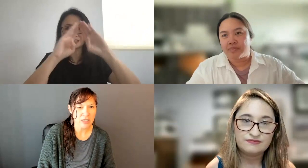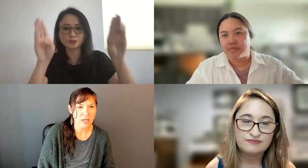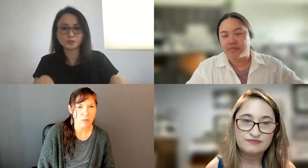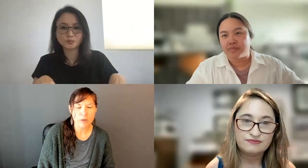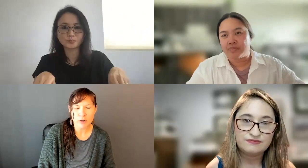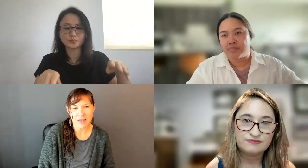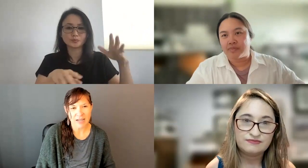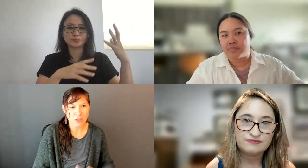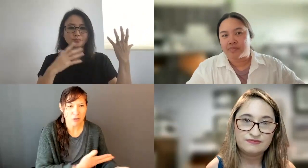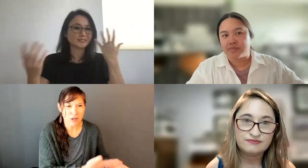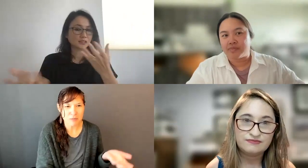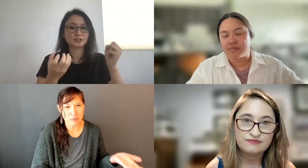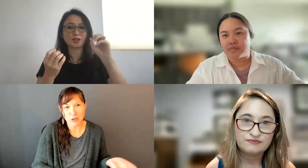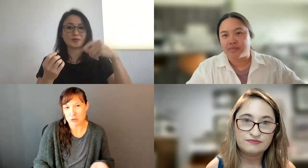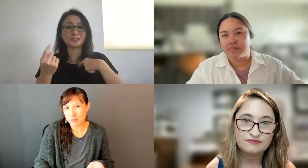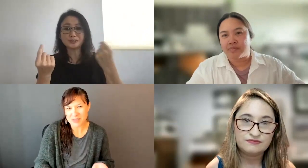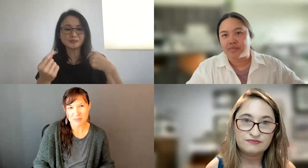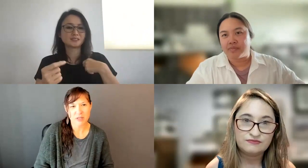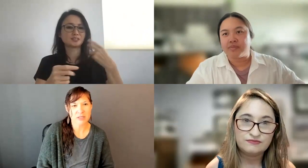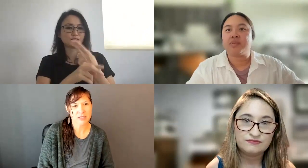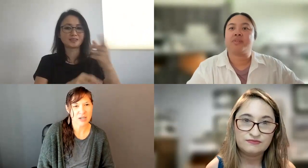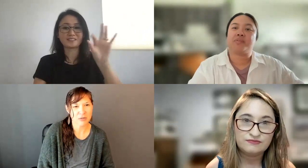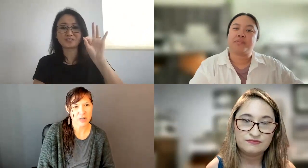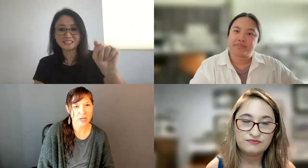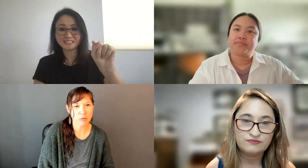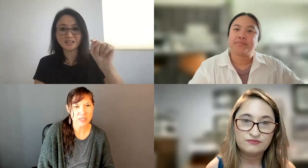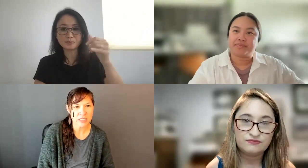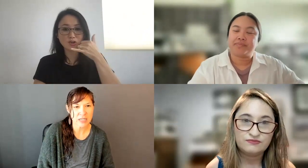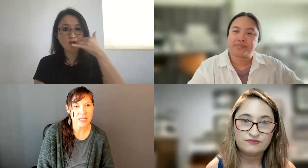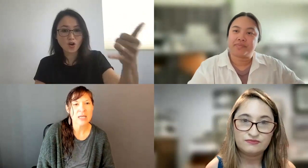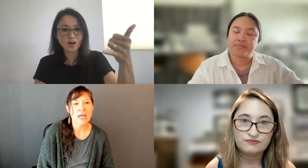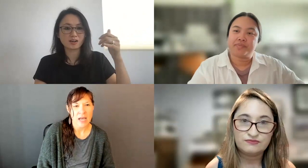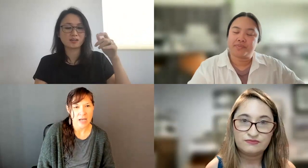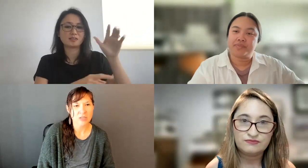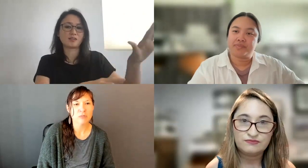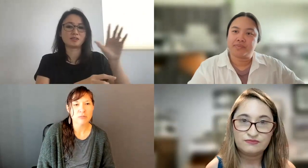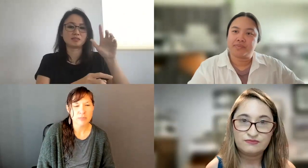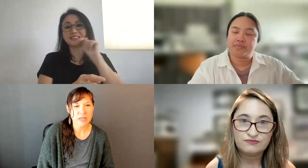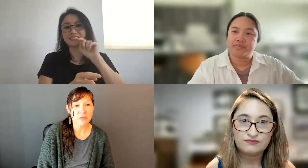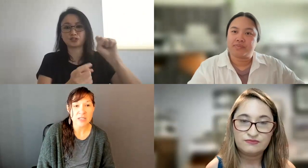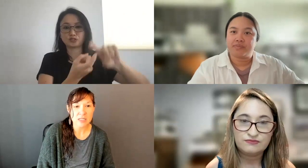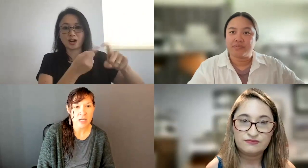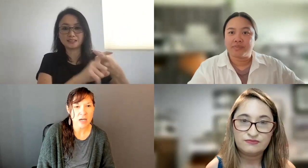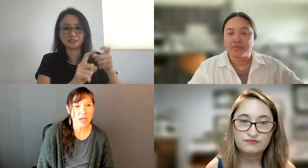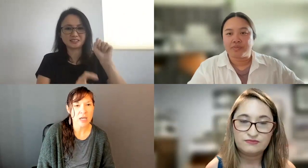to other people's houses. So what we decided to do was use FaceTime. So we started off by calling Taysia's friends